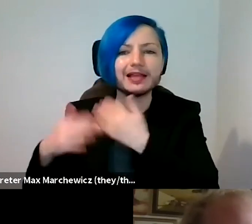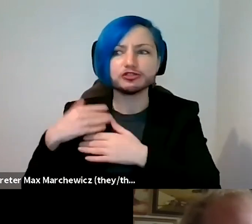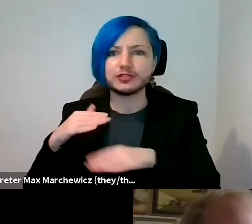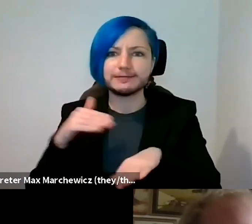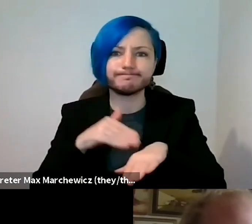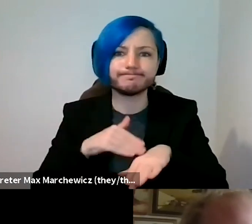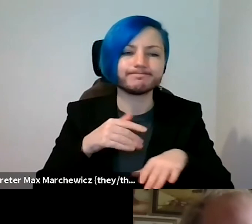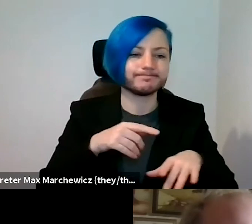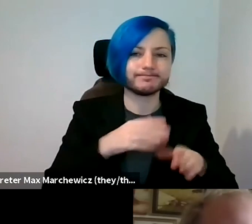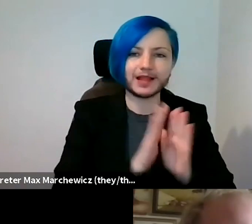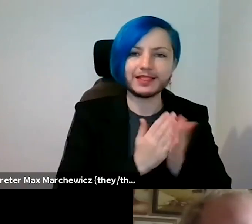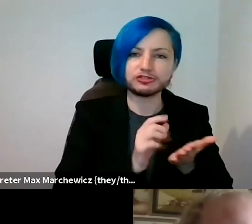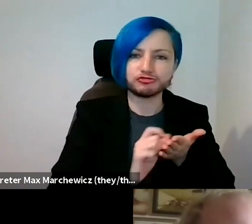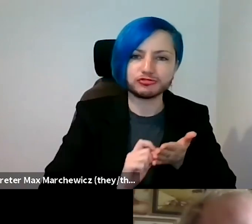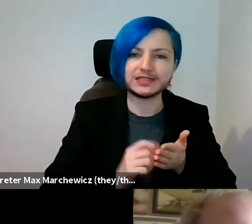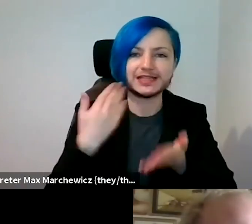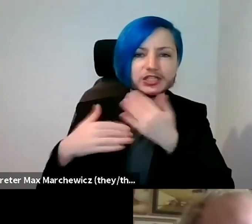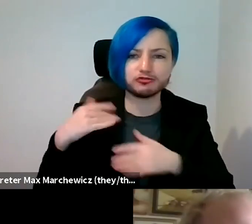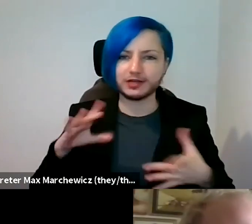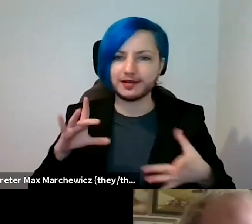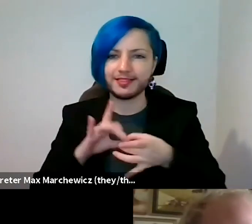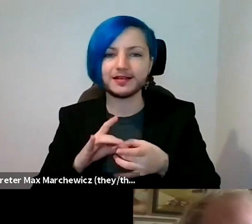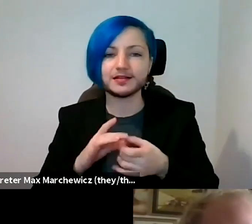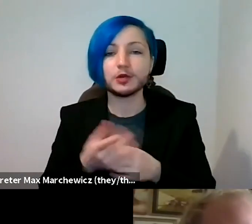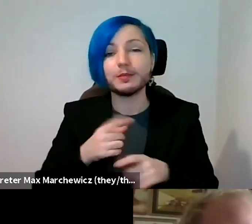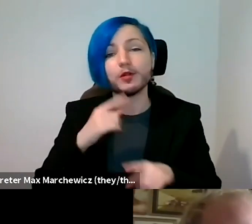and how lots of people like to write about Indian things.